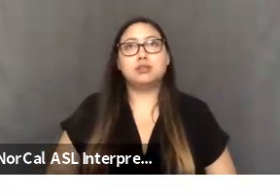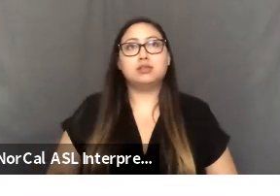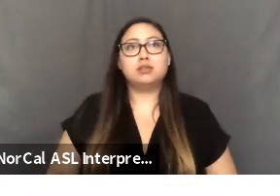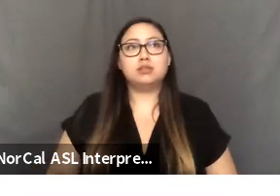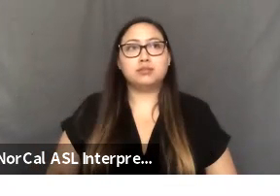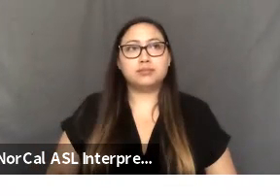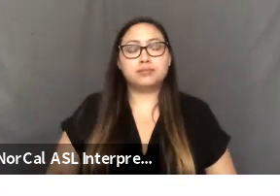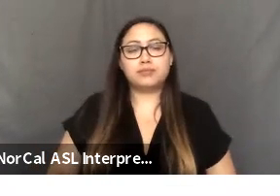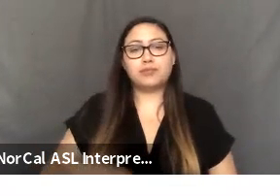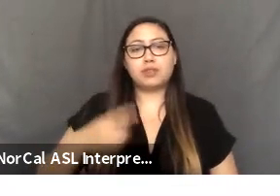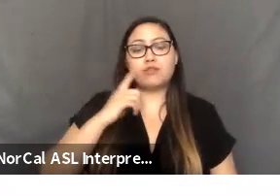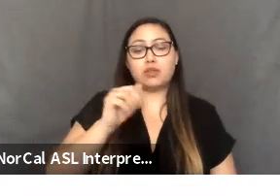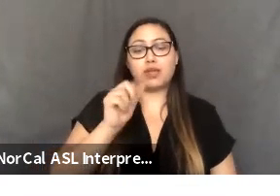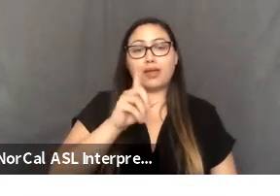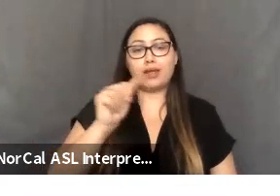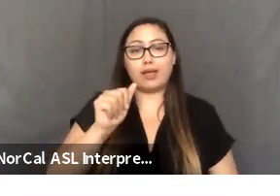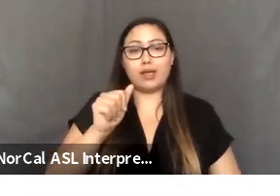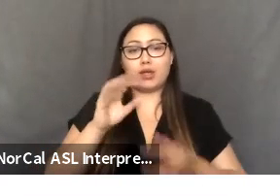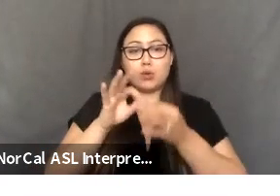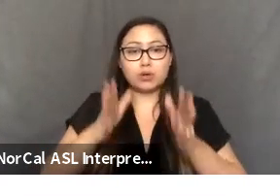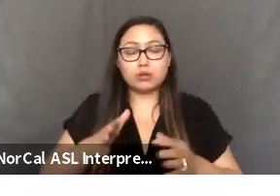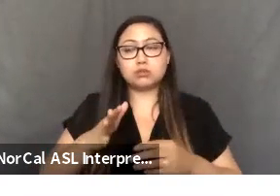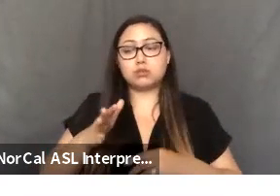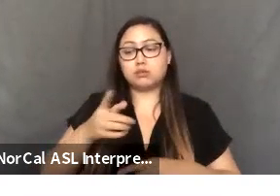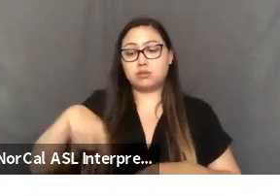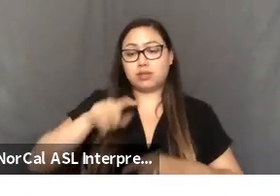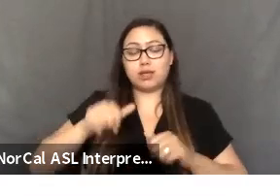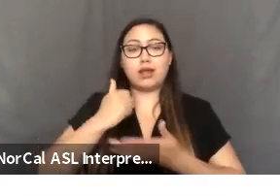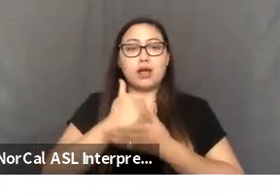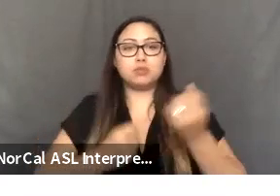role of an ADA coordinator, those who can come around and help support them and give